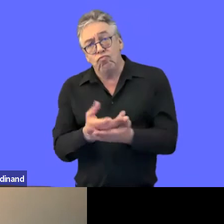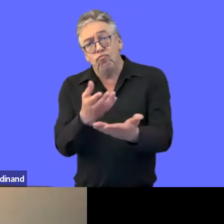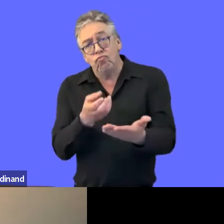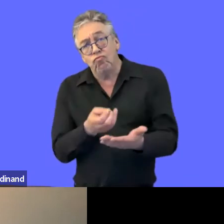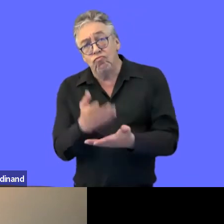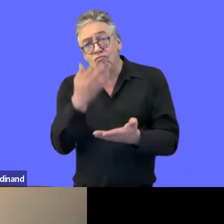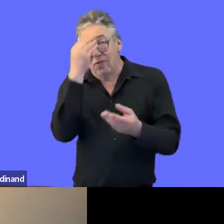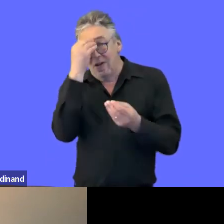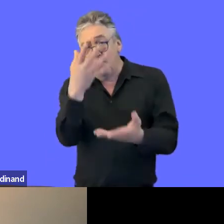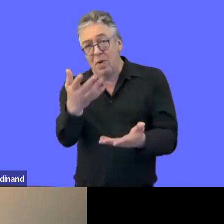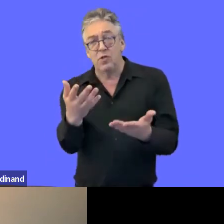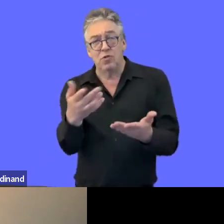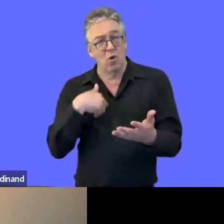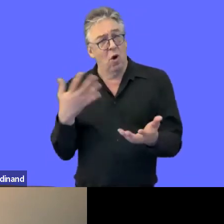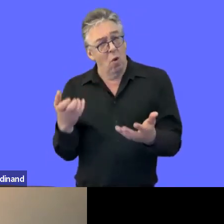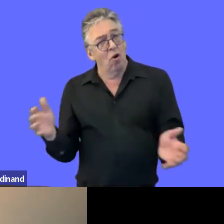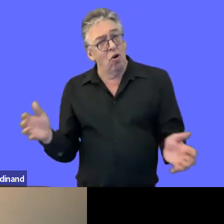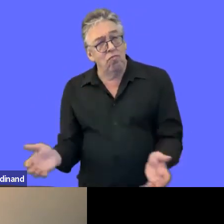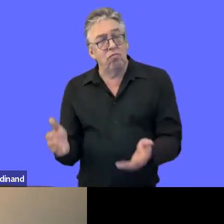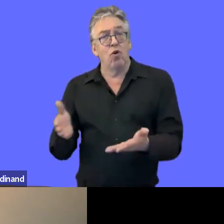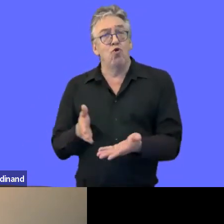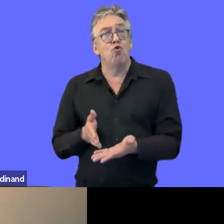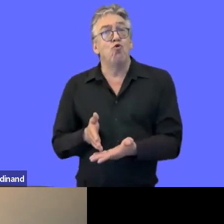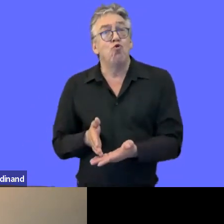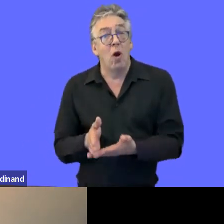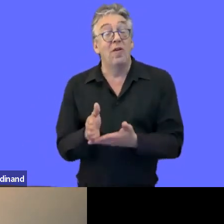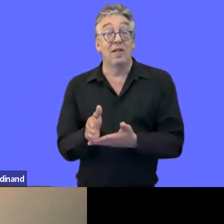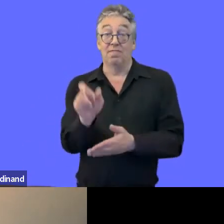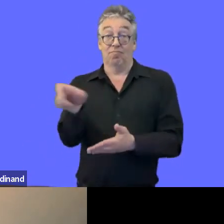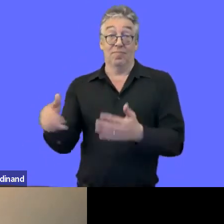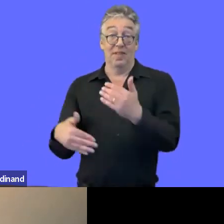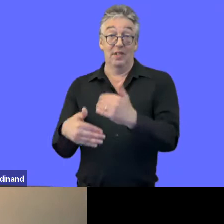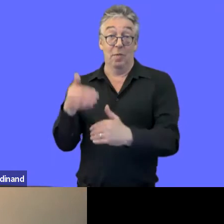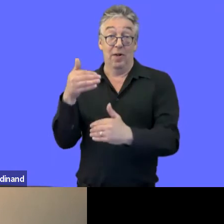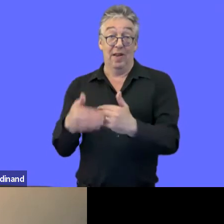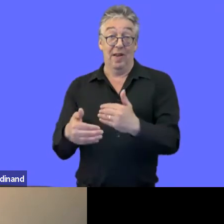the rights of persons with disabilities and particularly women with disabilities